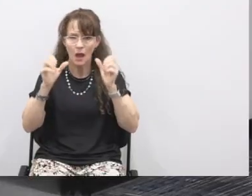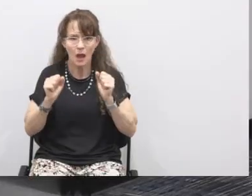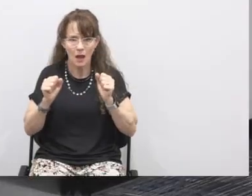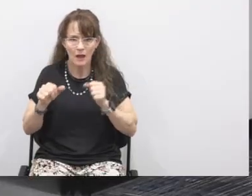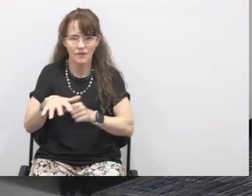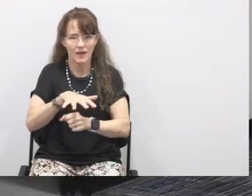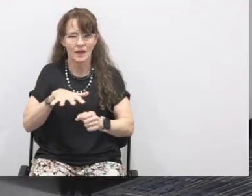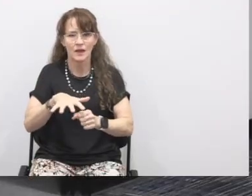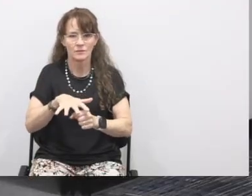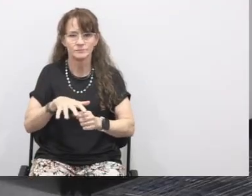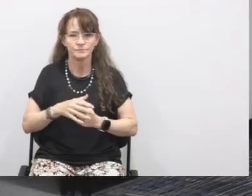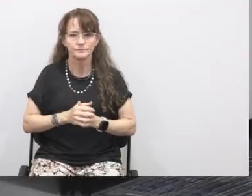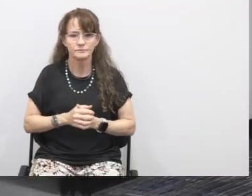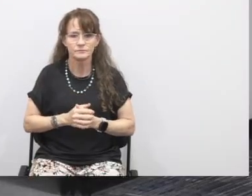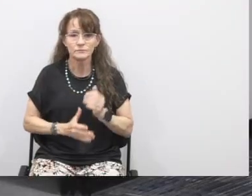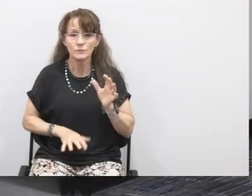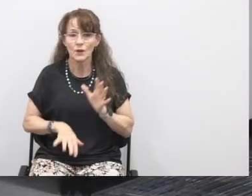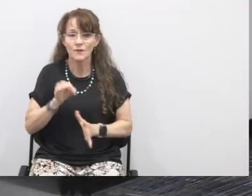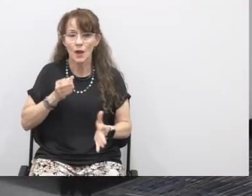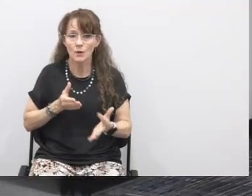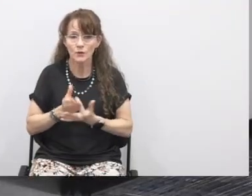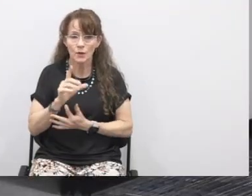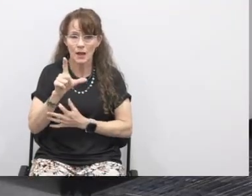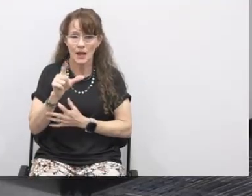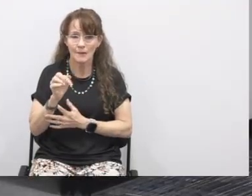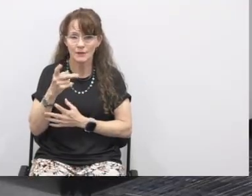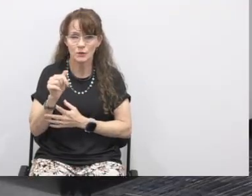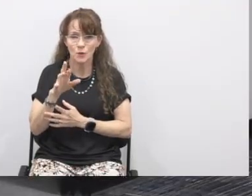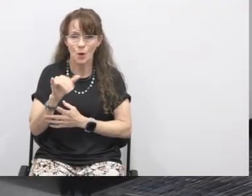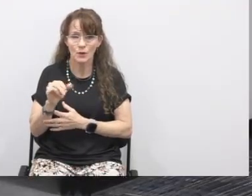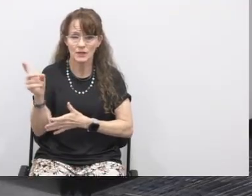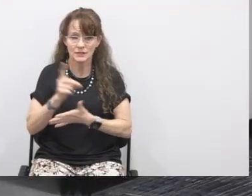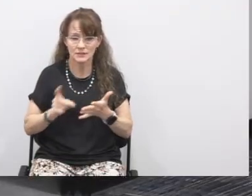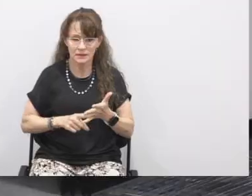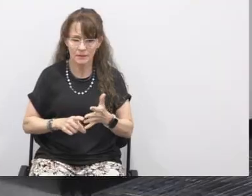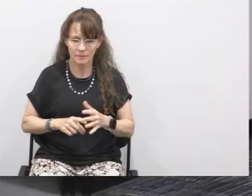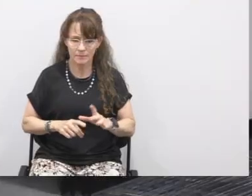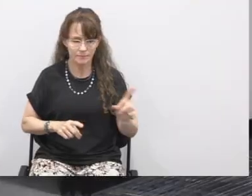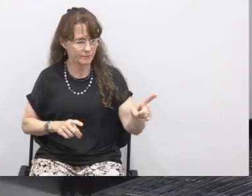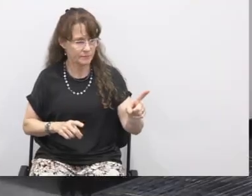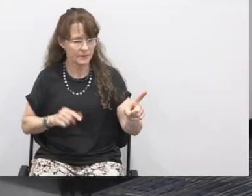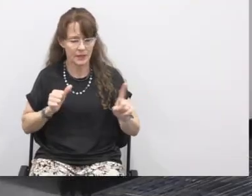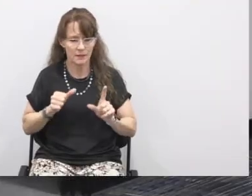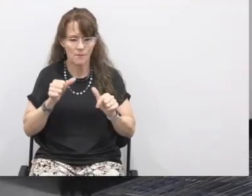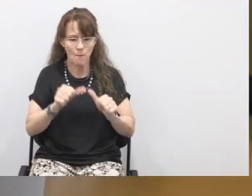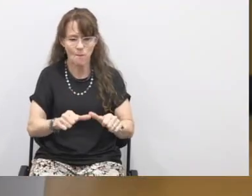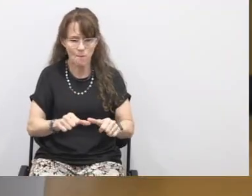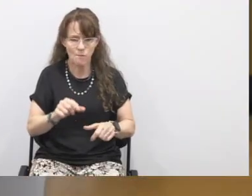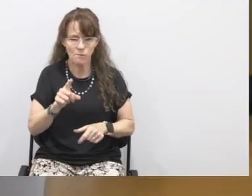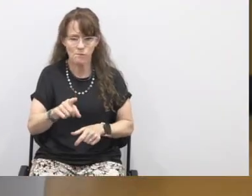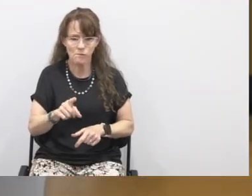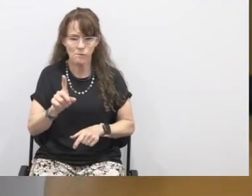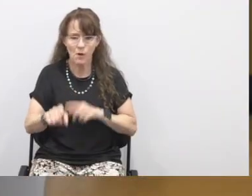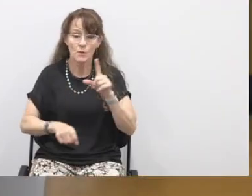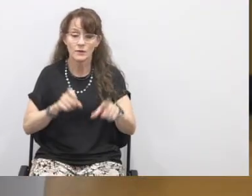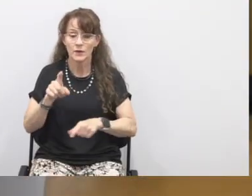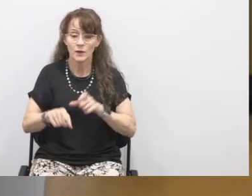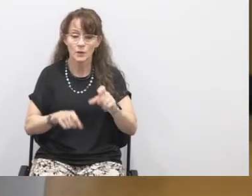And I think that we've found that through Liberatory Design. You know what, Lydia, keep going. And so one of the questions that